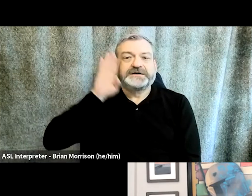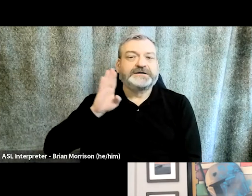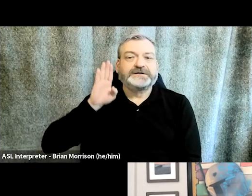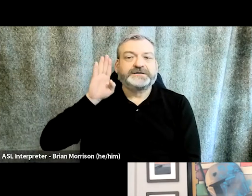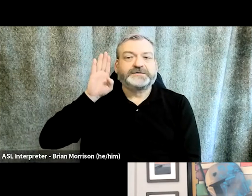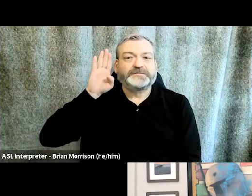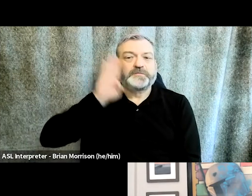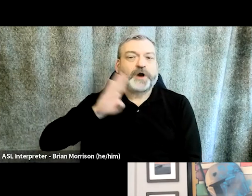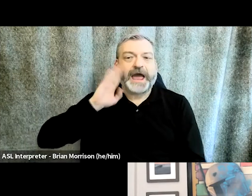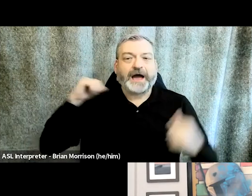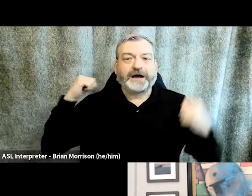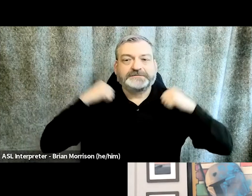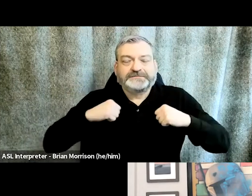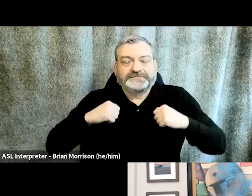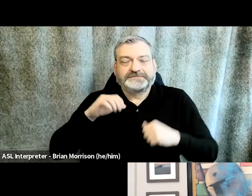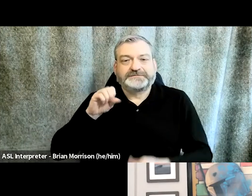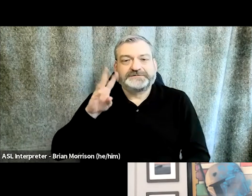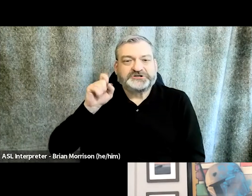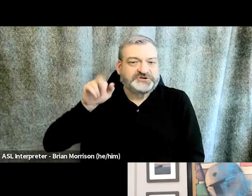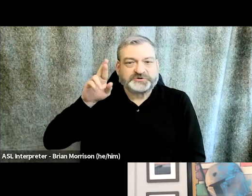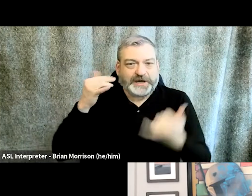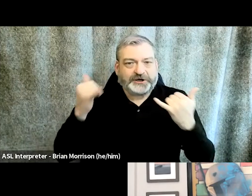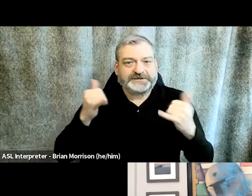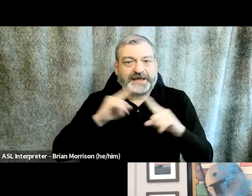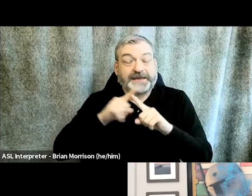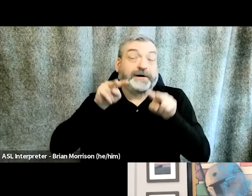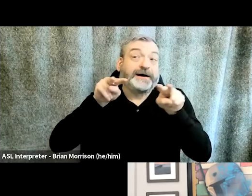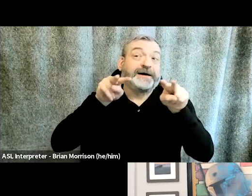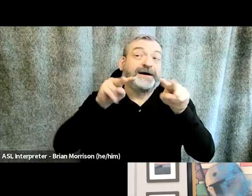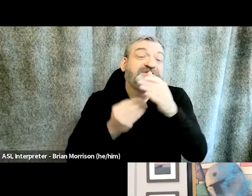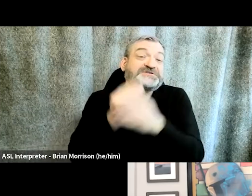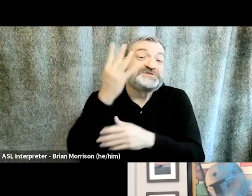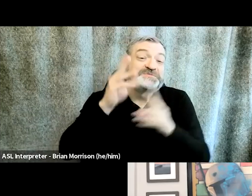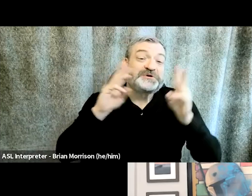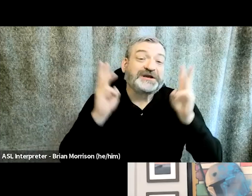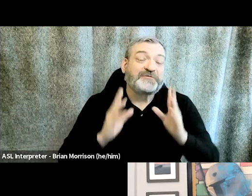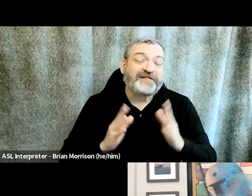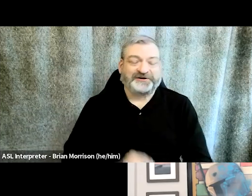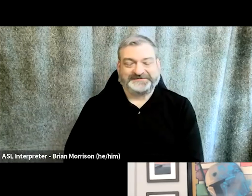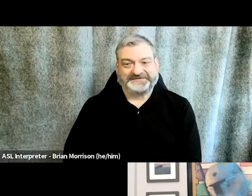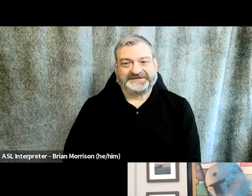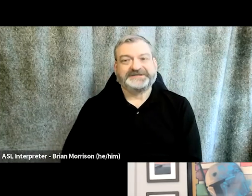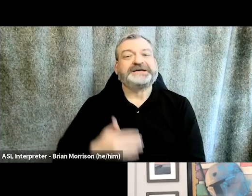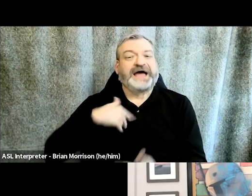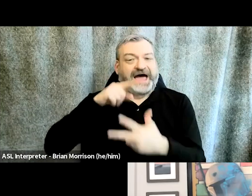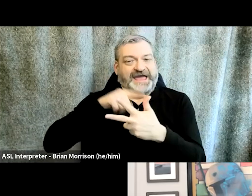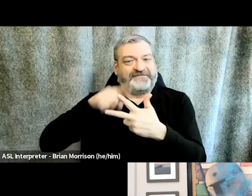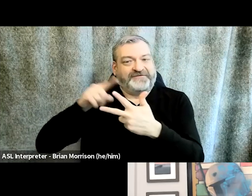but we're very excited for the spring weather to be occurring shortly. I'm going to be joined today by three members of the Tamman team.